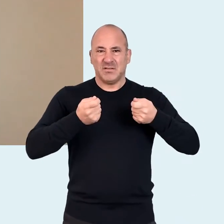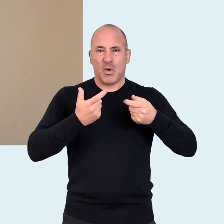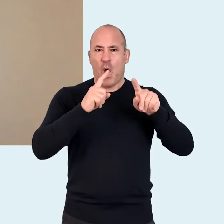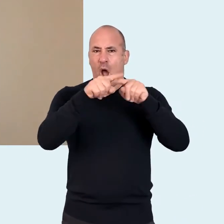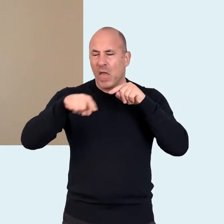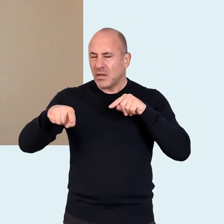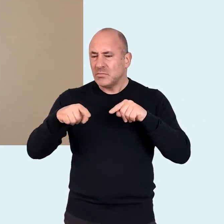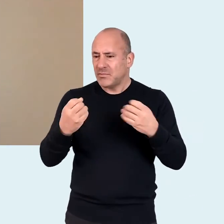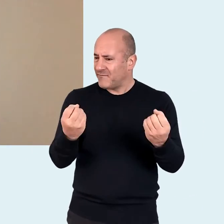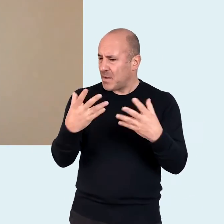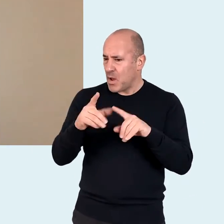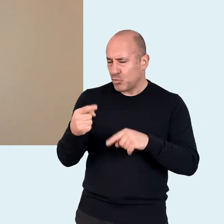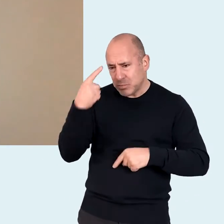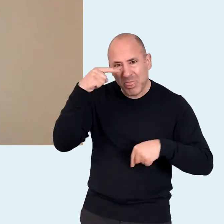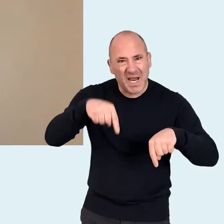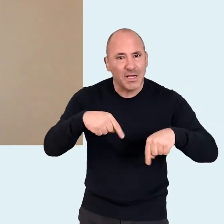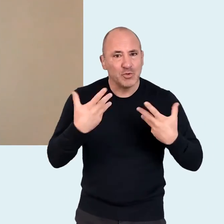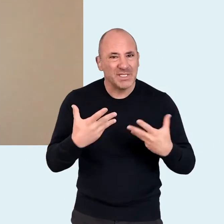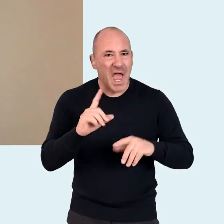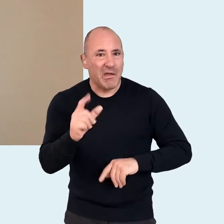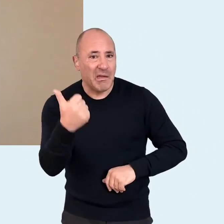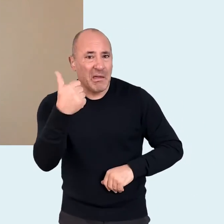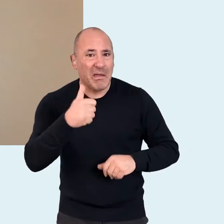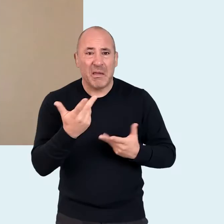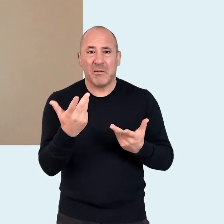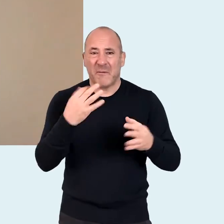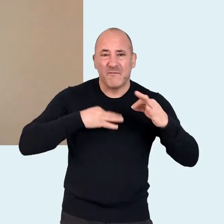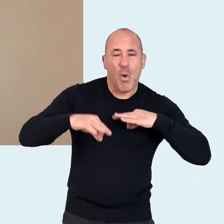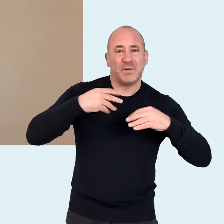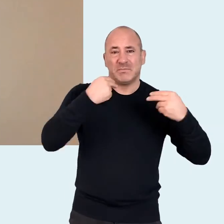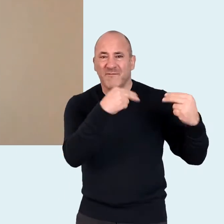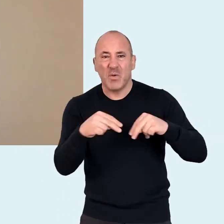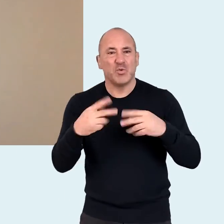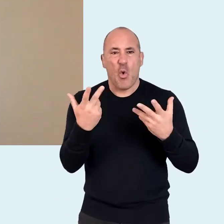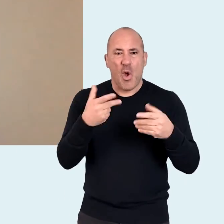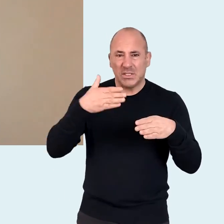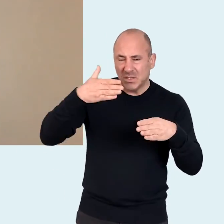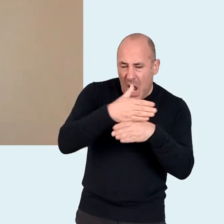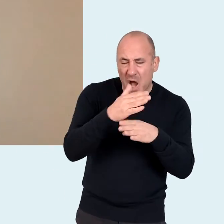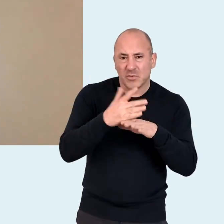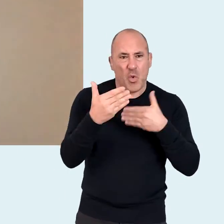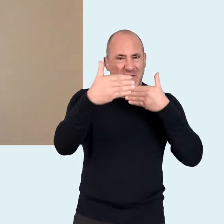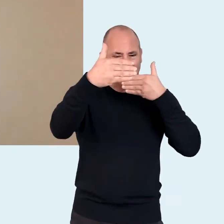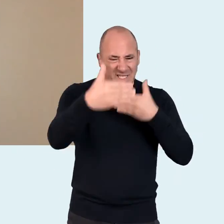and the other participants what they thought about the class, performance or more specifically,